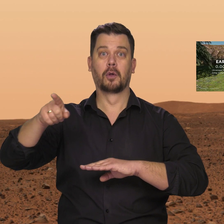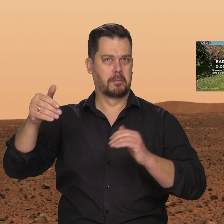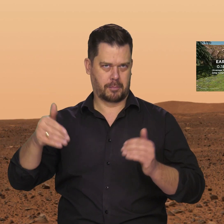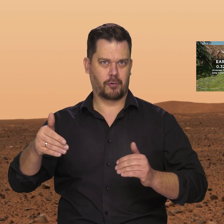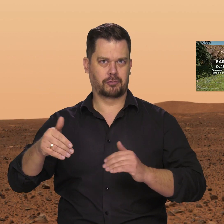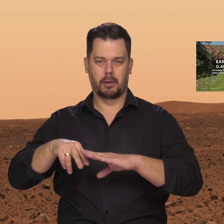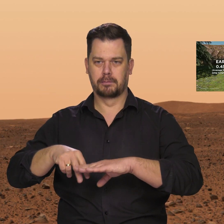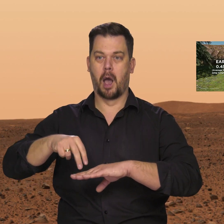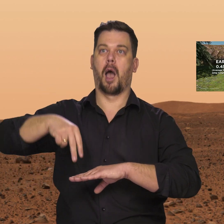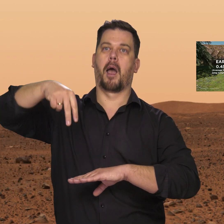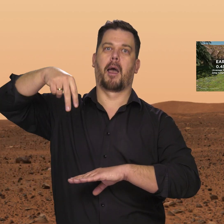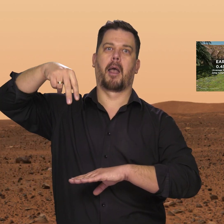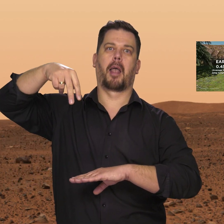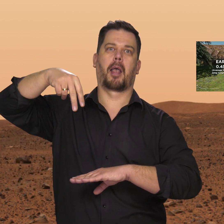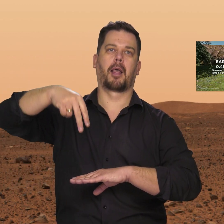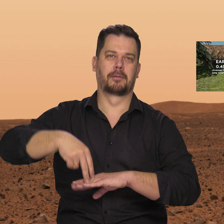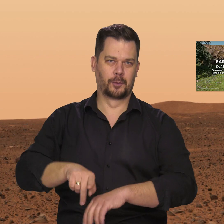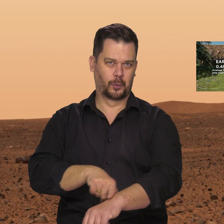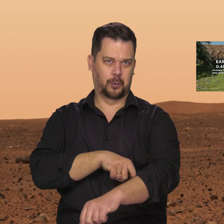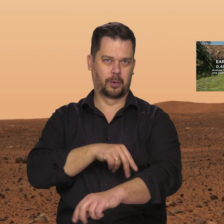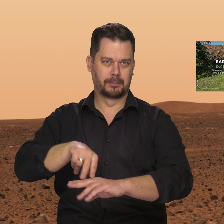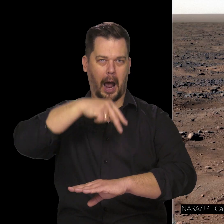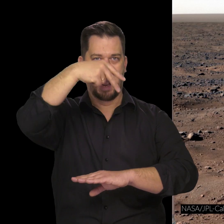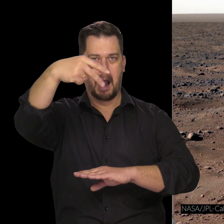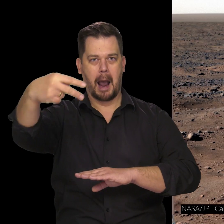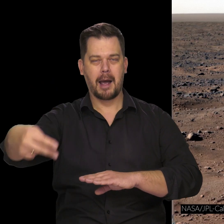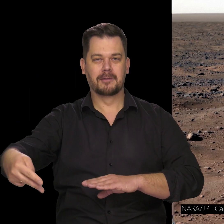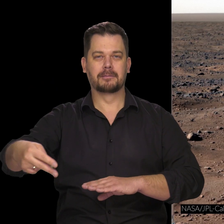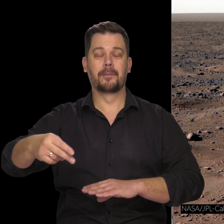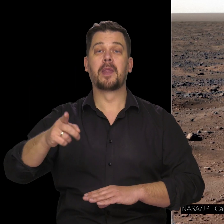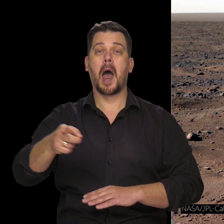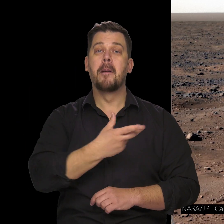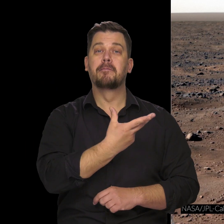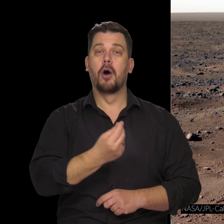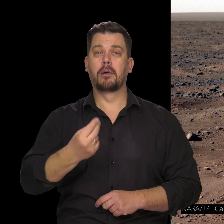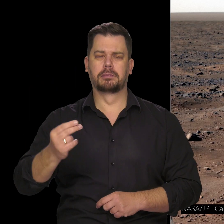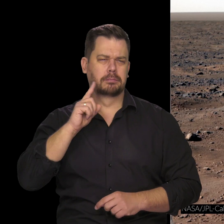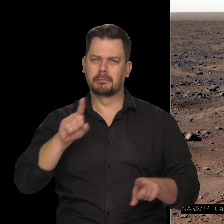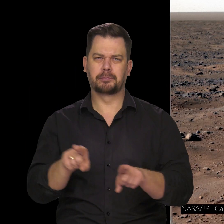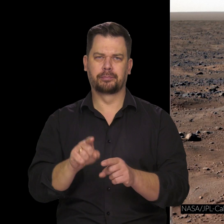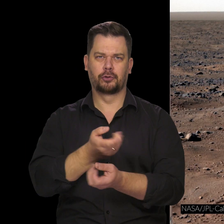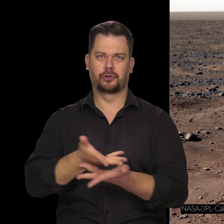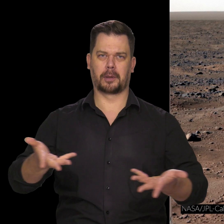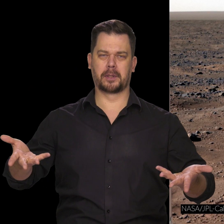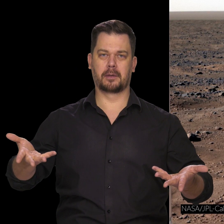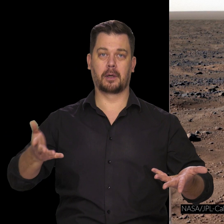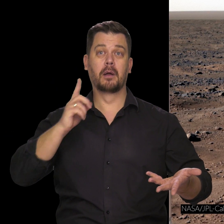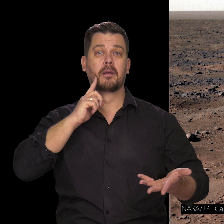So you could easily beat your high jump record there :) Mars experiences seasons similar to Earth's,